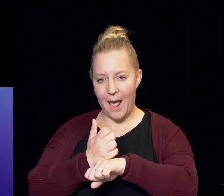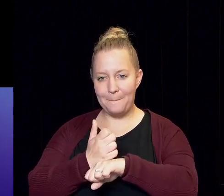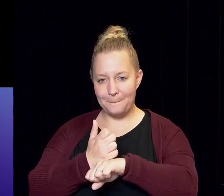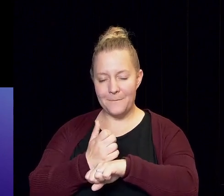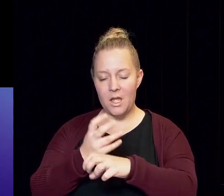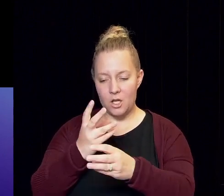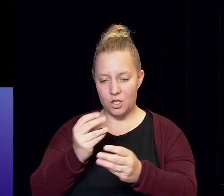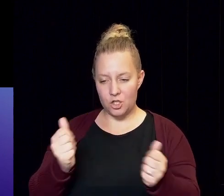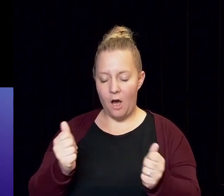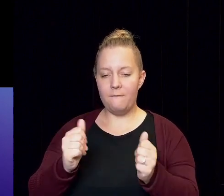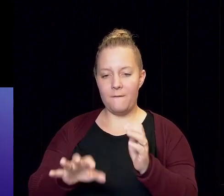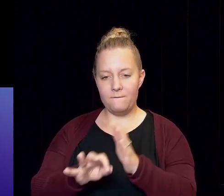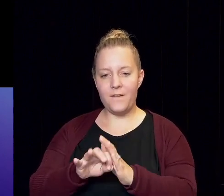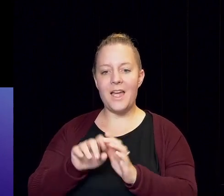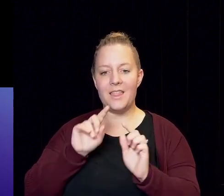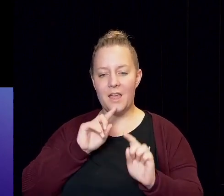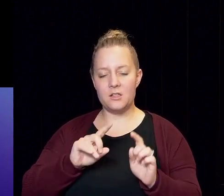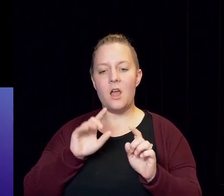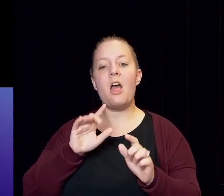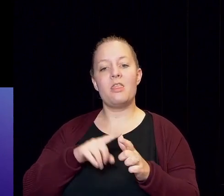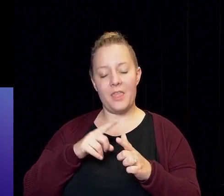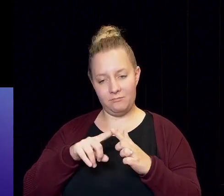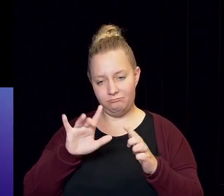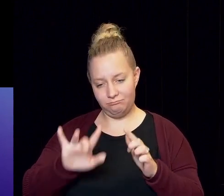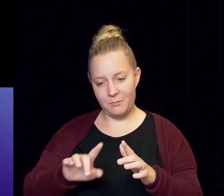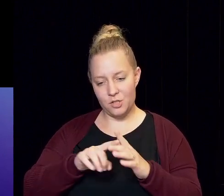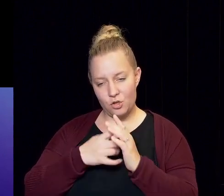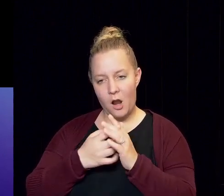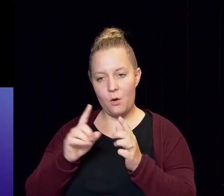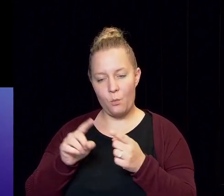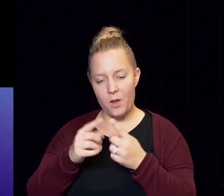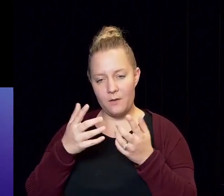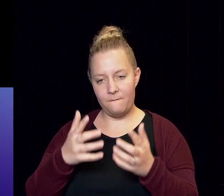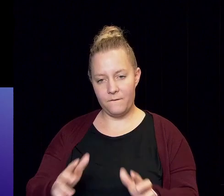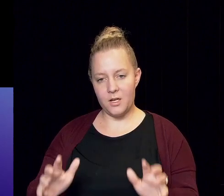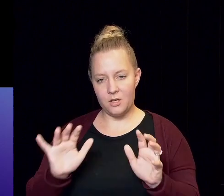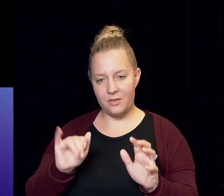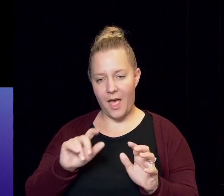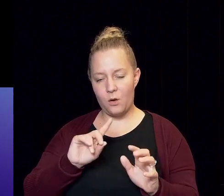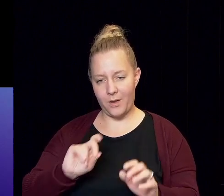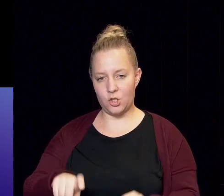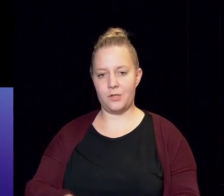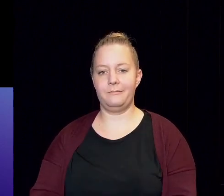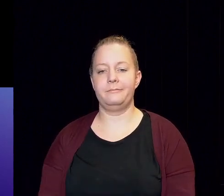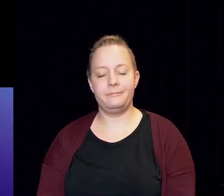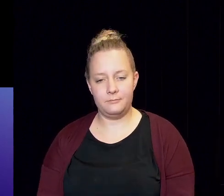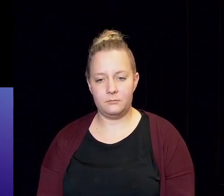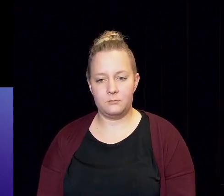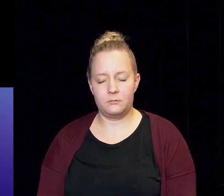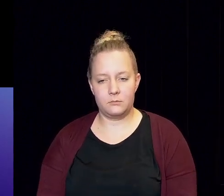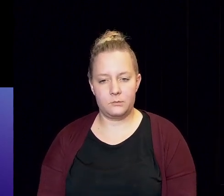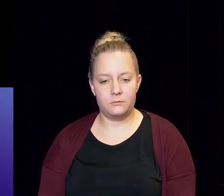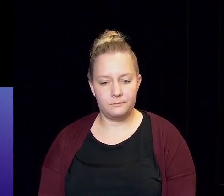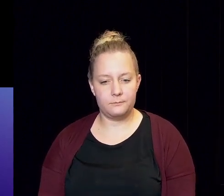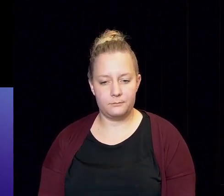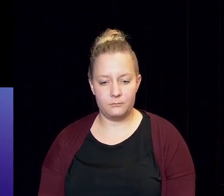an answer and then push play when you think that you are completed with just this question.